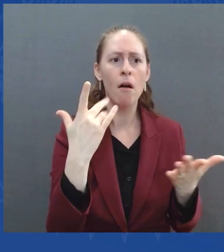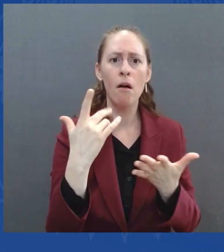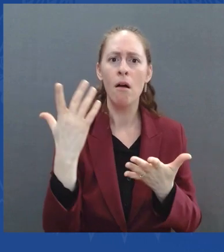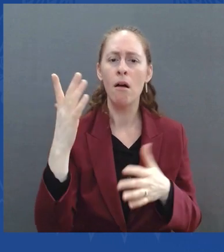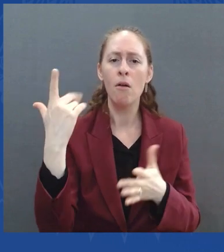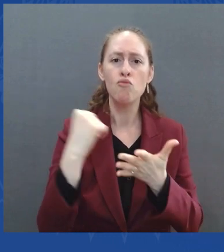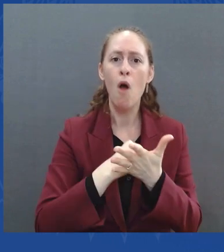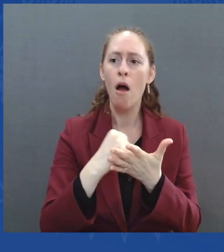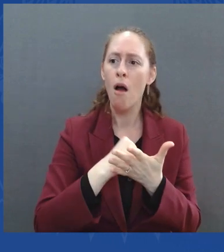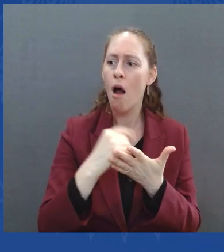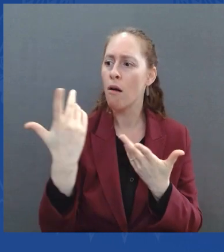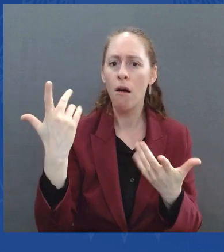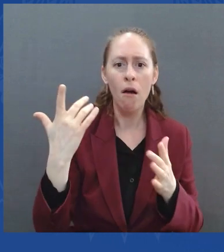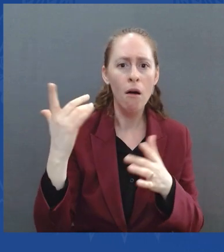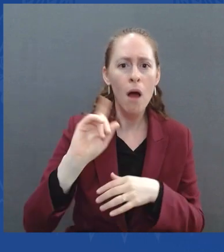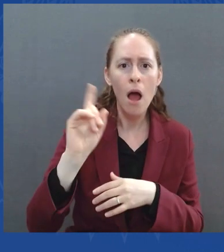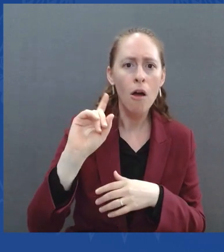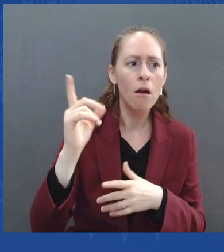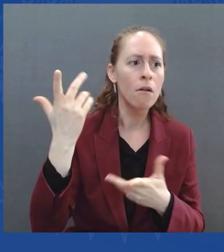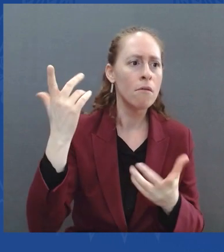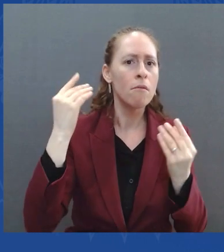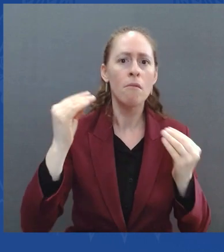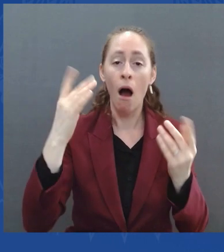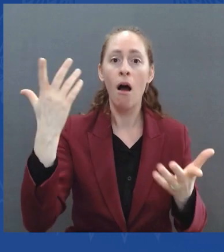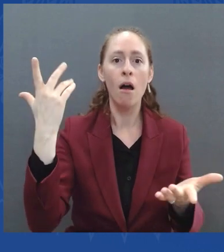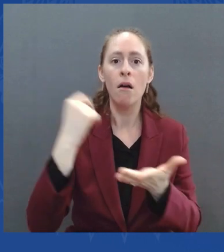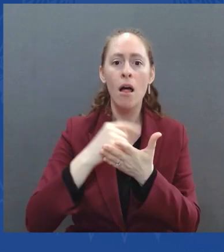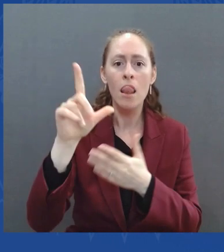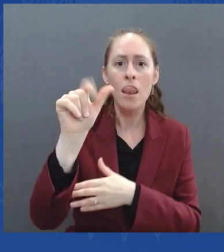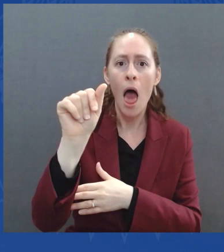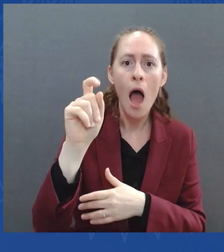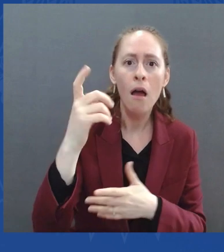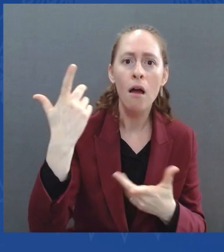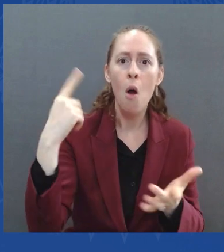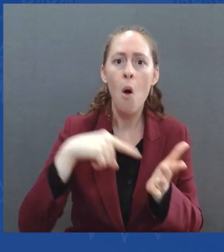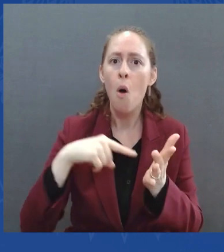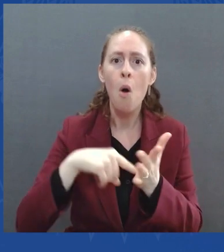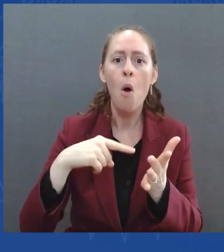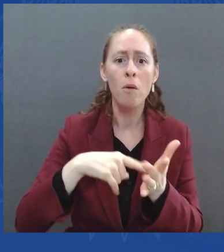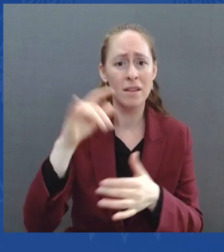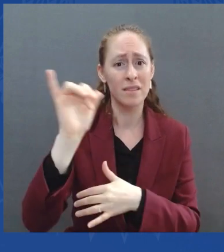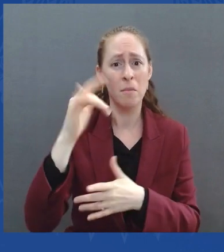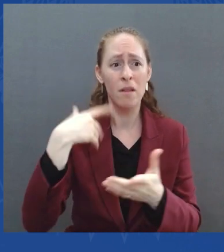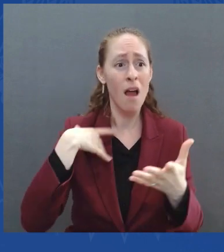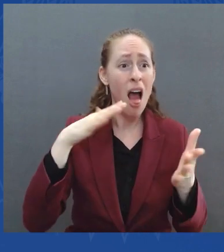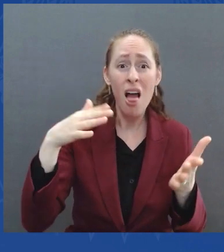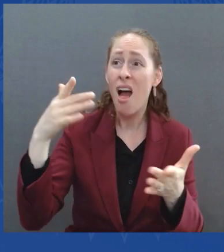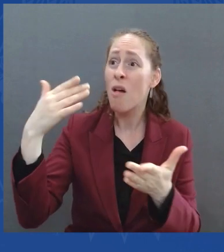Small businesses on the verge of collapse because payments they were counting on were -- were severely delayed.